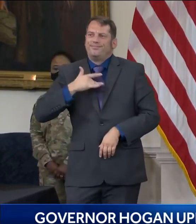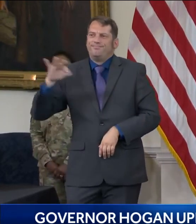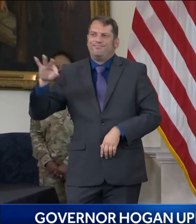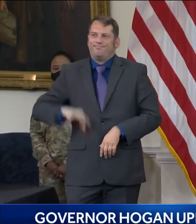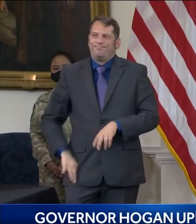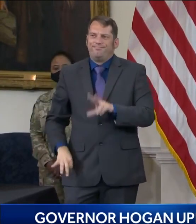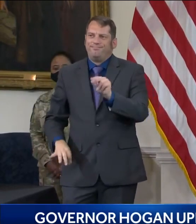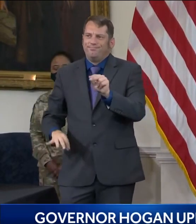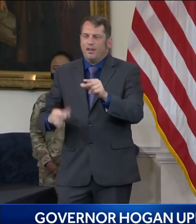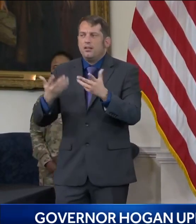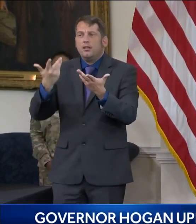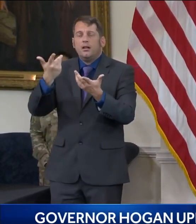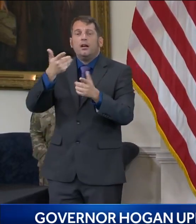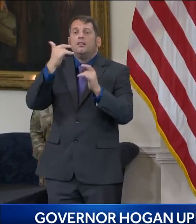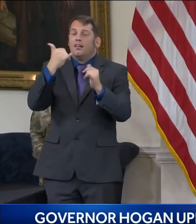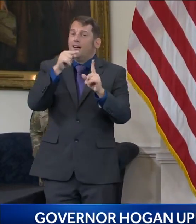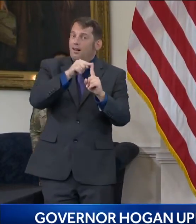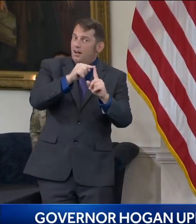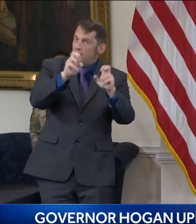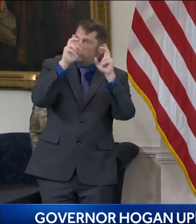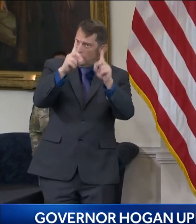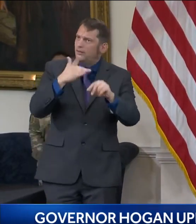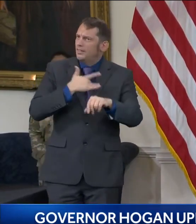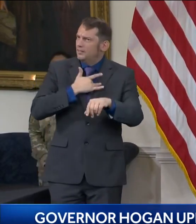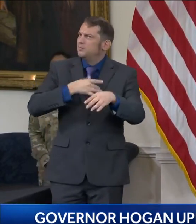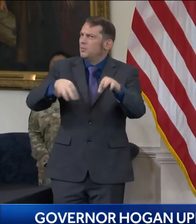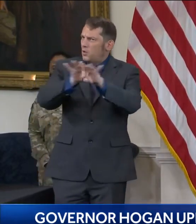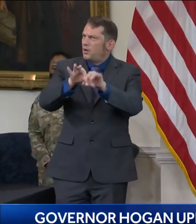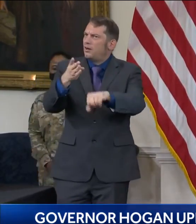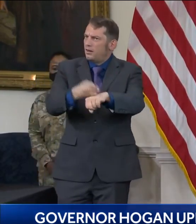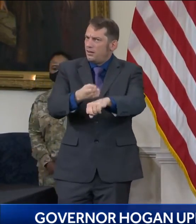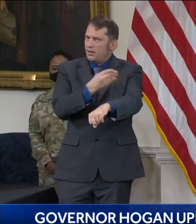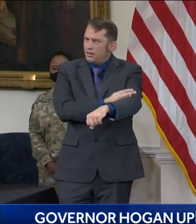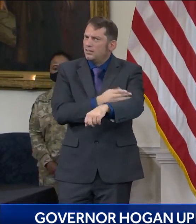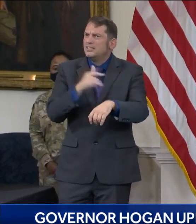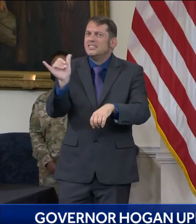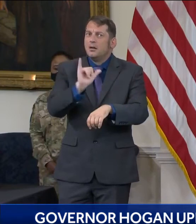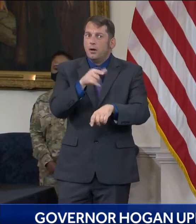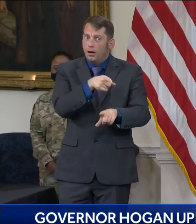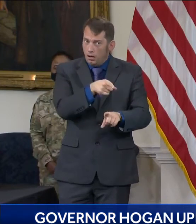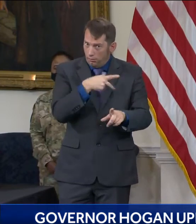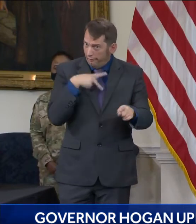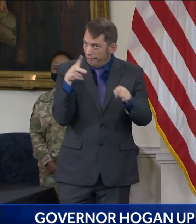IS LIKE SAYING WE WANT TO IMPROVE EDUCATION BUT WE WANT TO IMPROVE EDUCATION BUT WILL CUT FUNDING FOR EDUCATION.